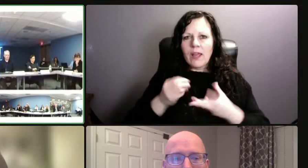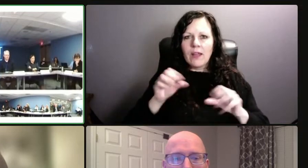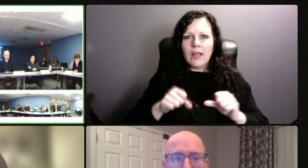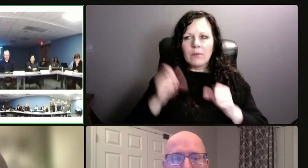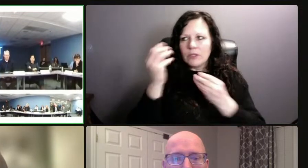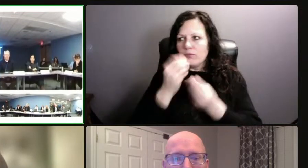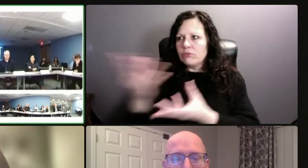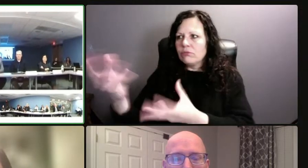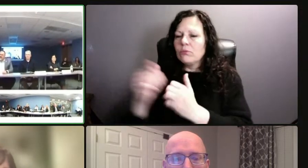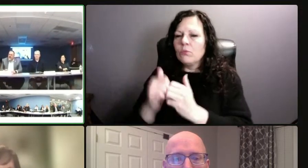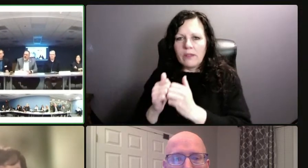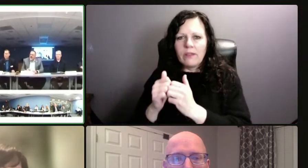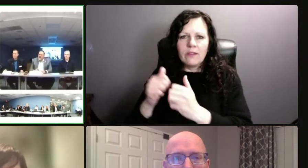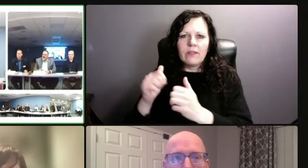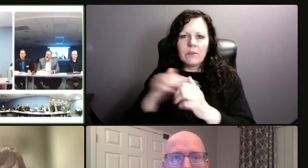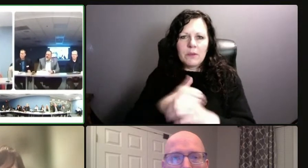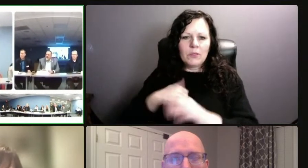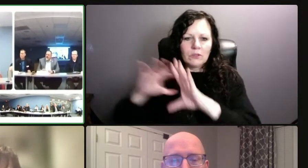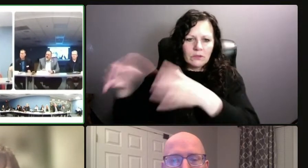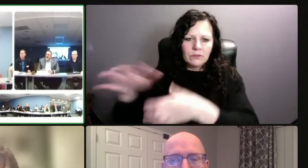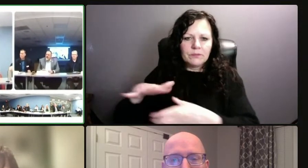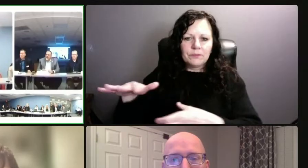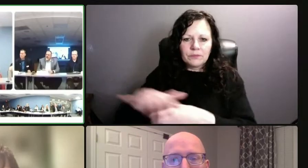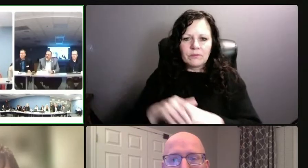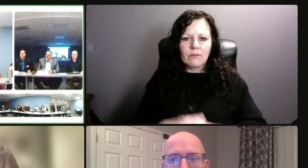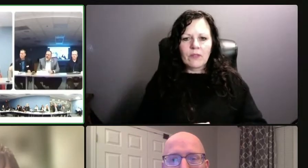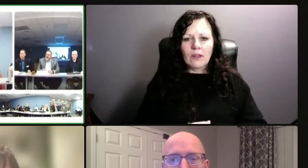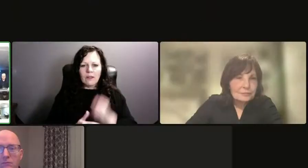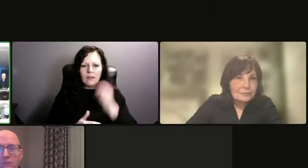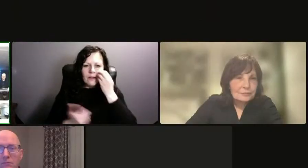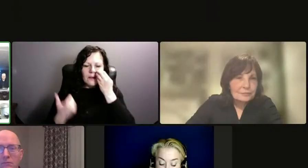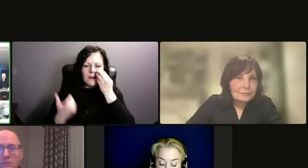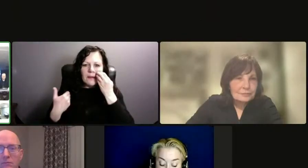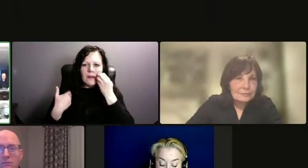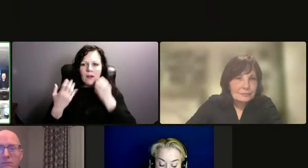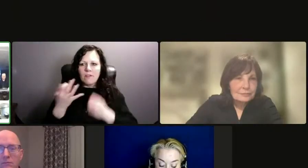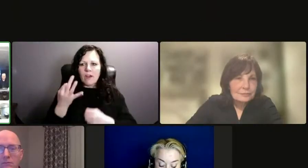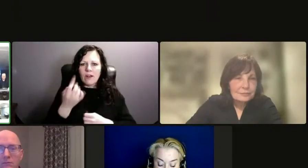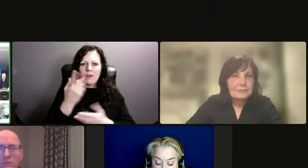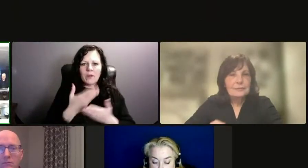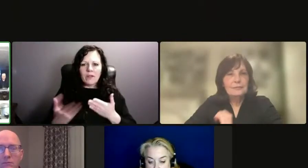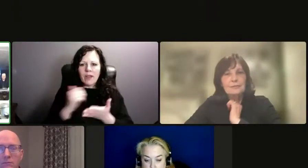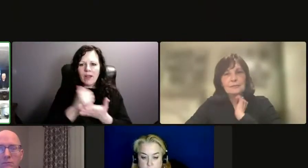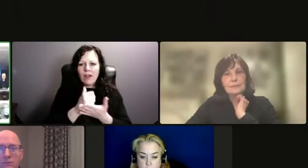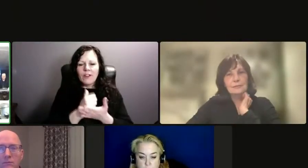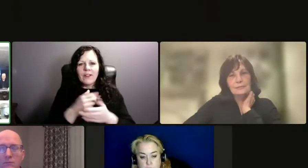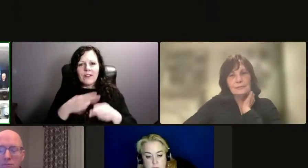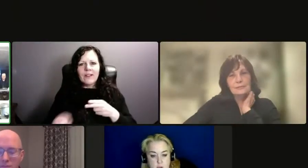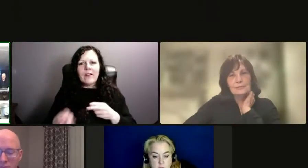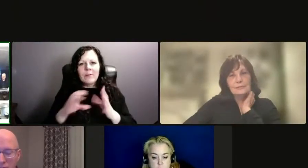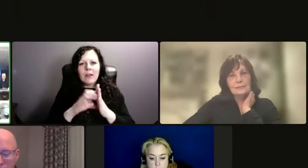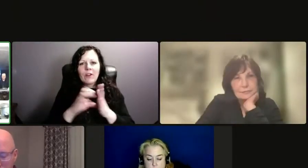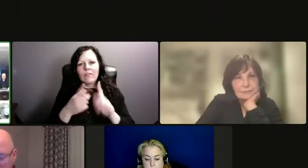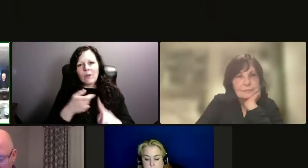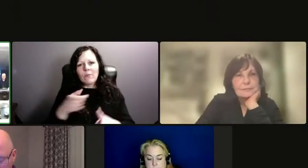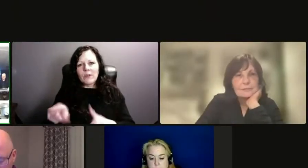SAYING THE SAME THING I SAID BEFORE TO BE INFORMED AND BE